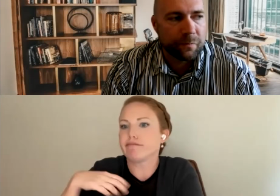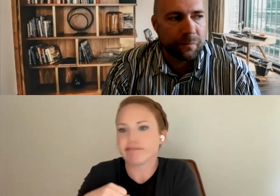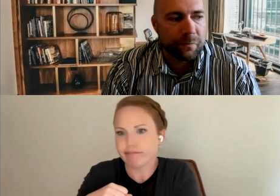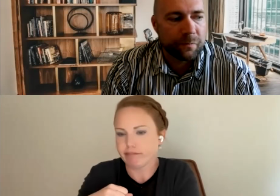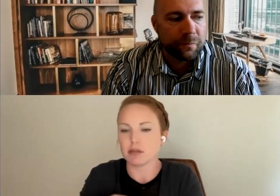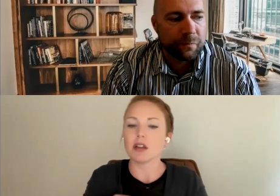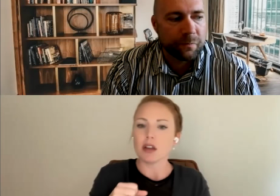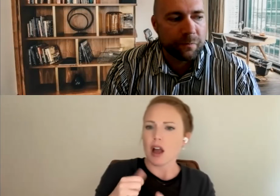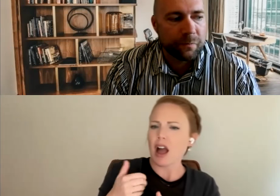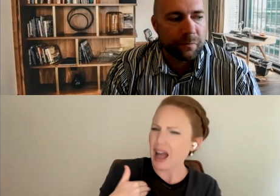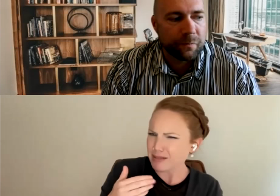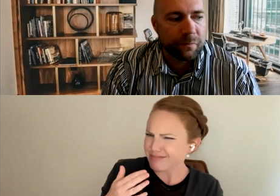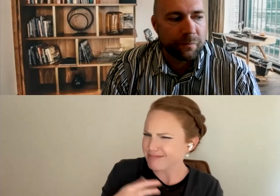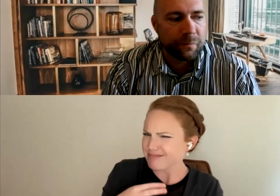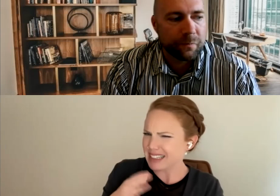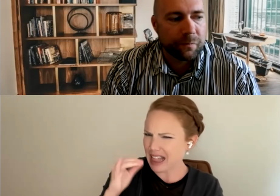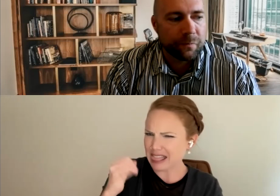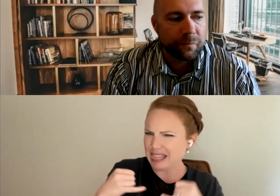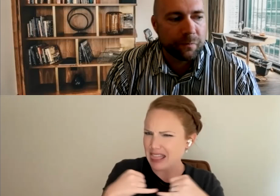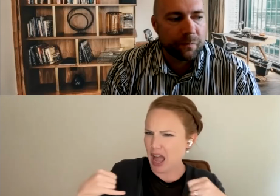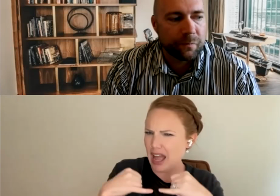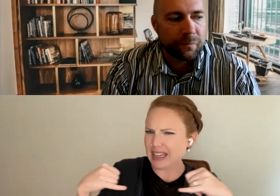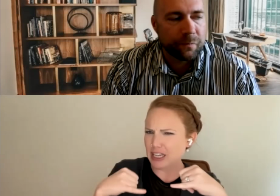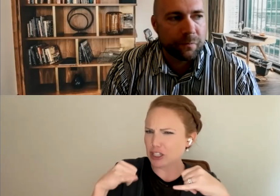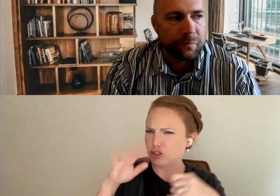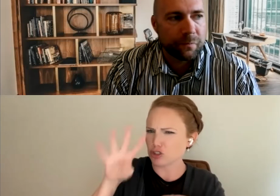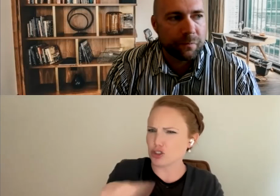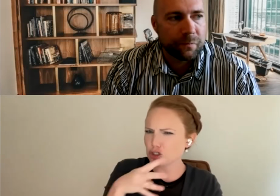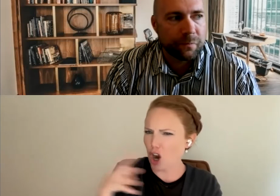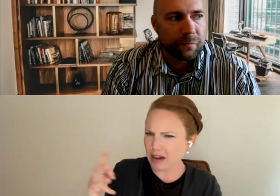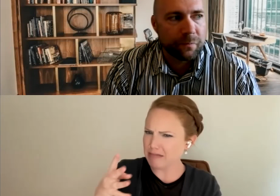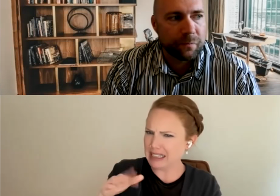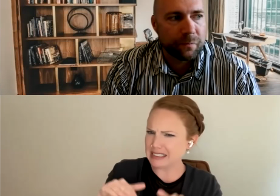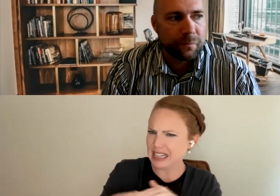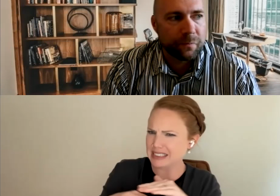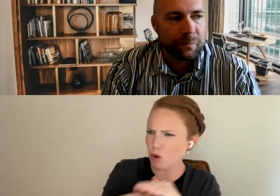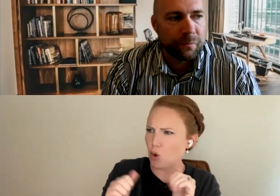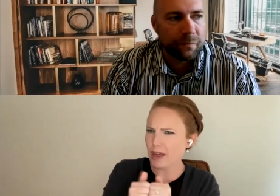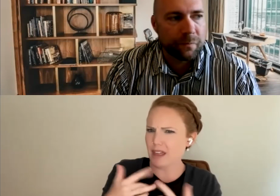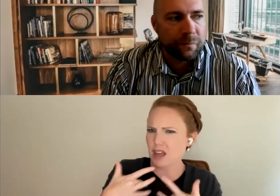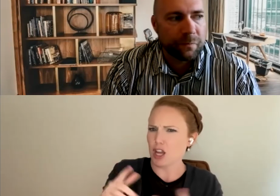is properly accessible with only trend interpretation, I would expect a blind screen reader user